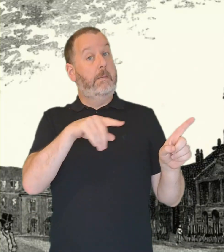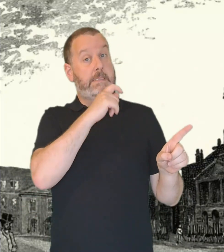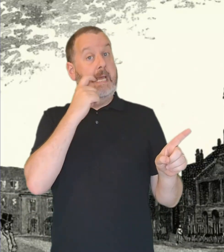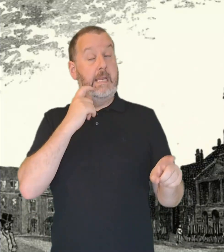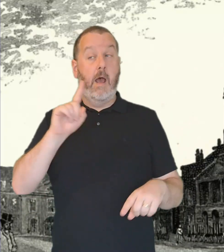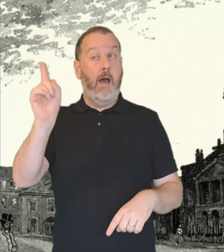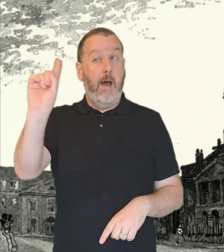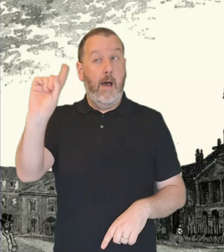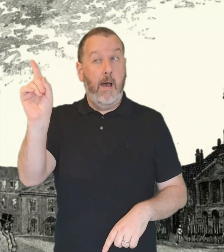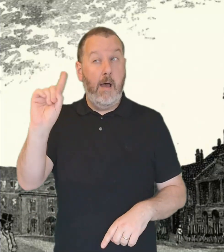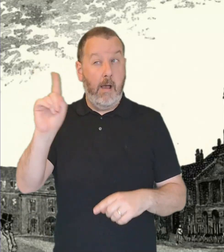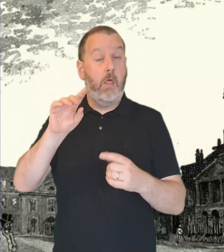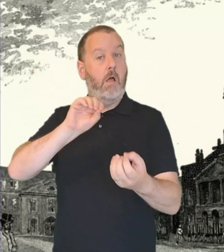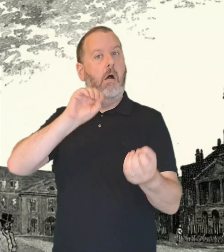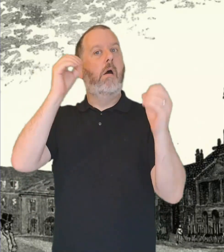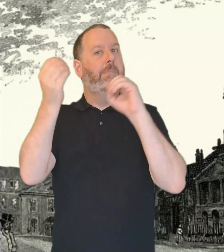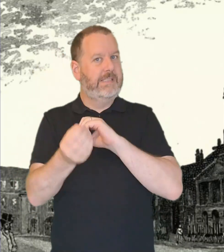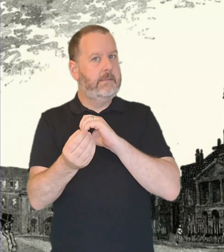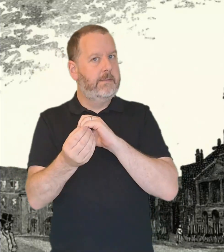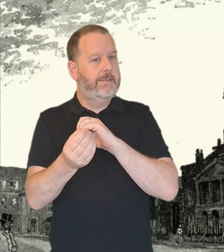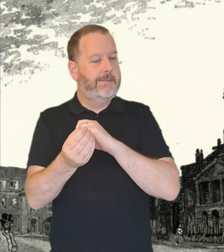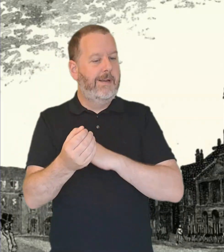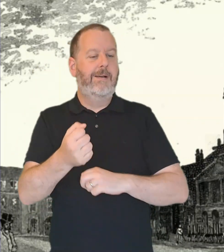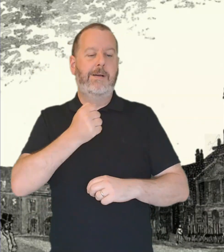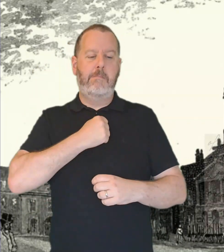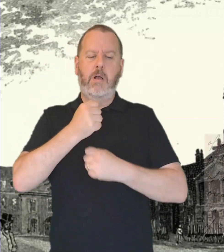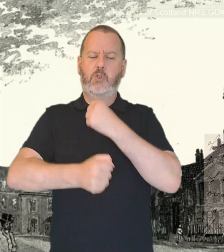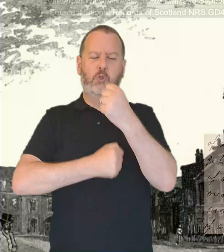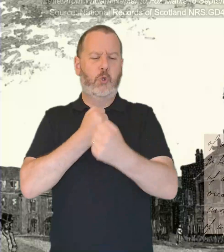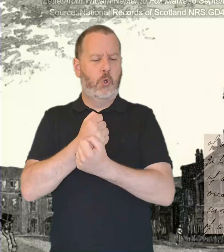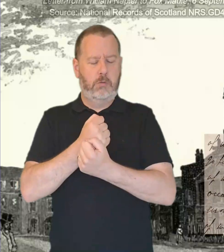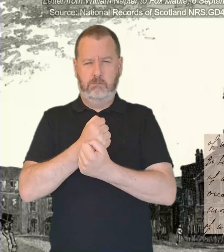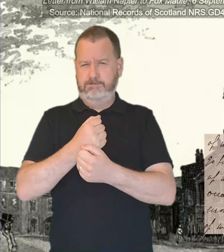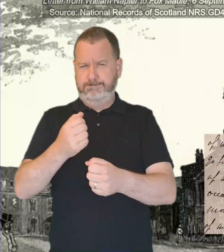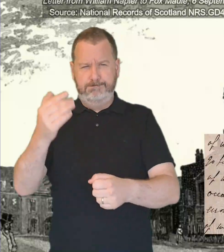In fact, said William, "my son's vigilance knowledge of